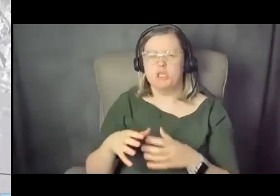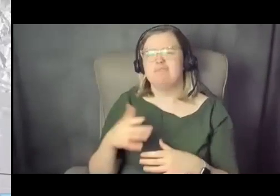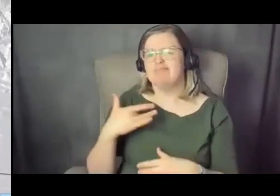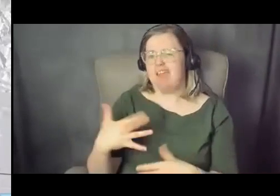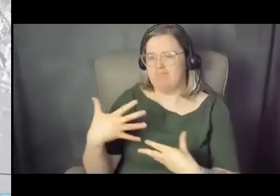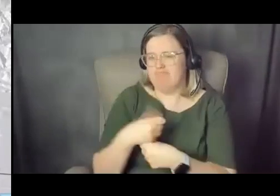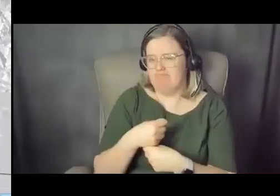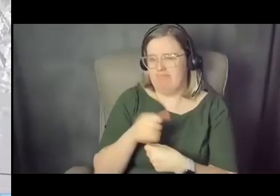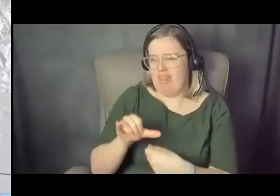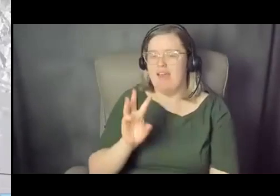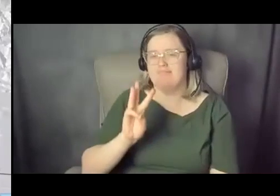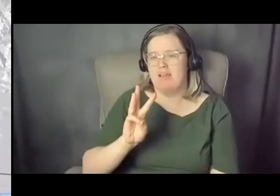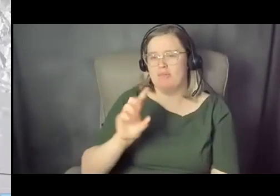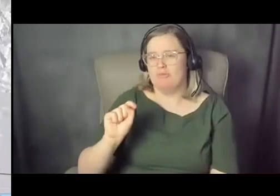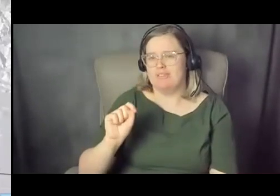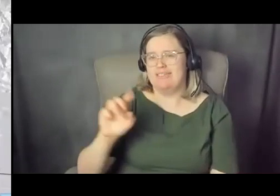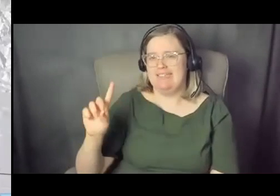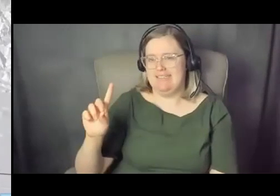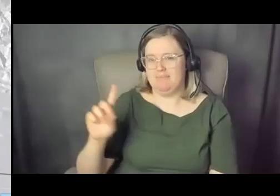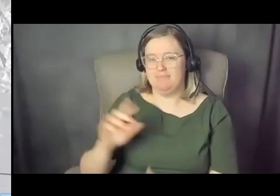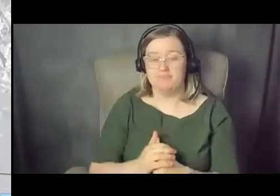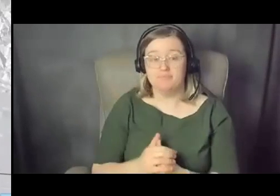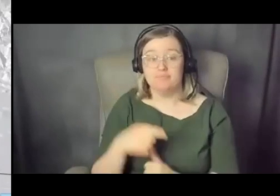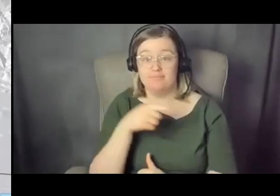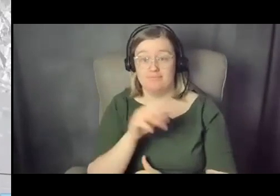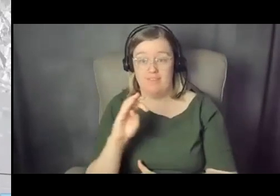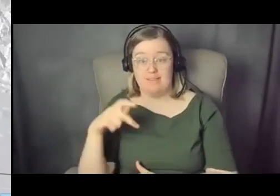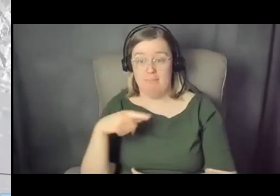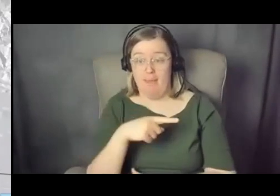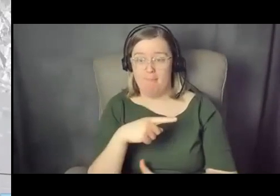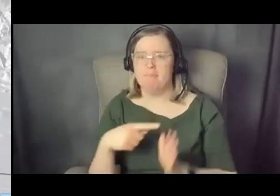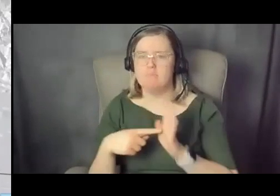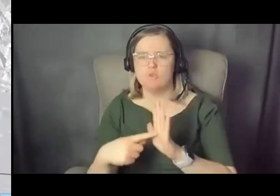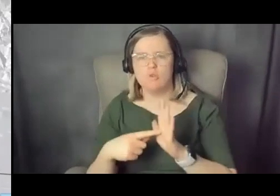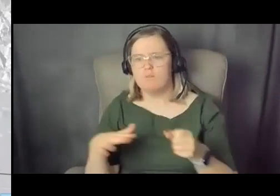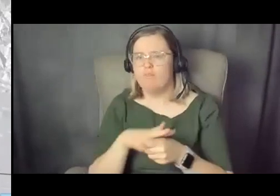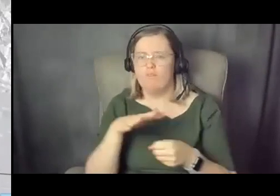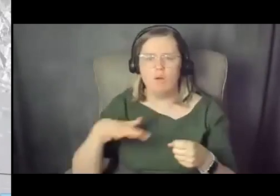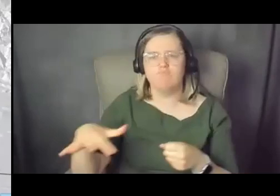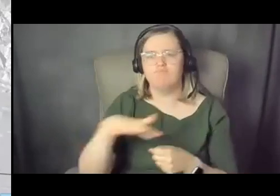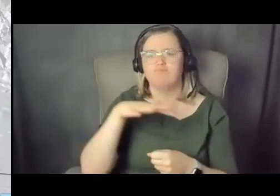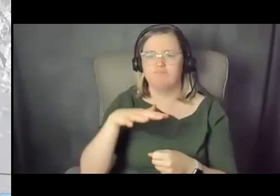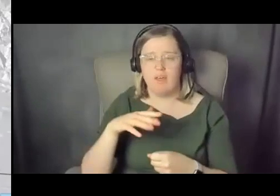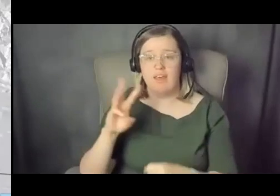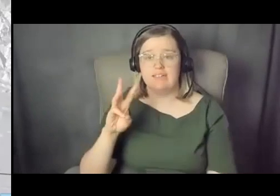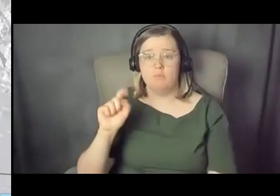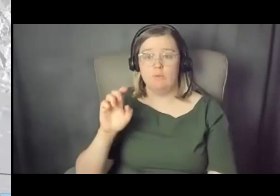Just for context, on this map here, this is the entire region that King County WTD serves.